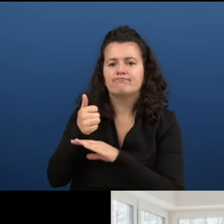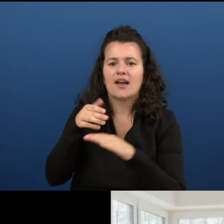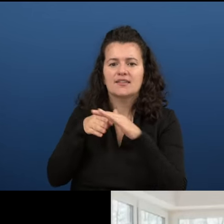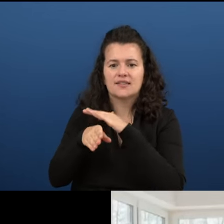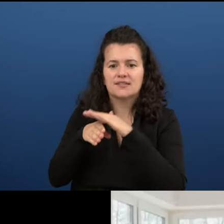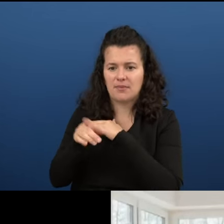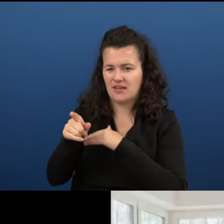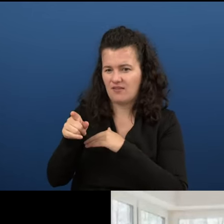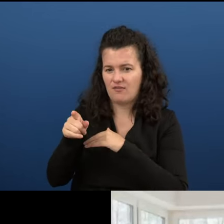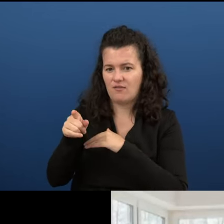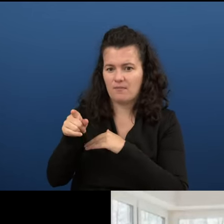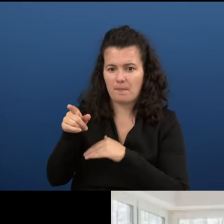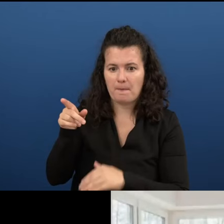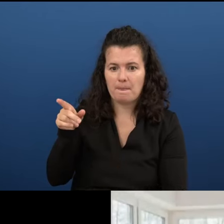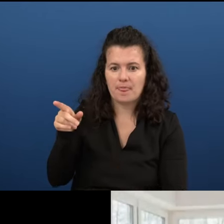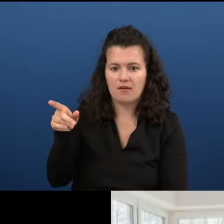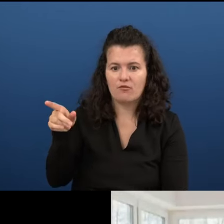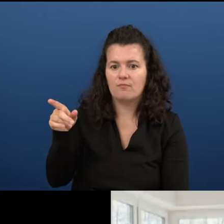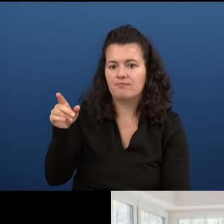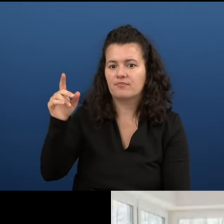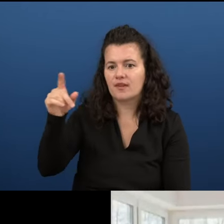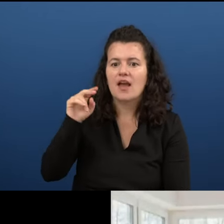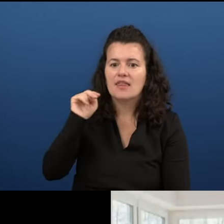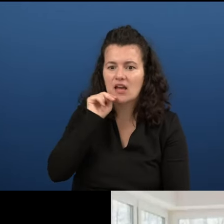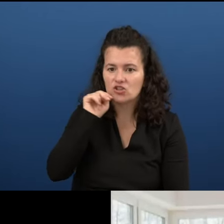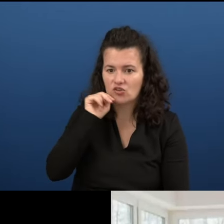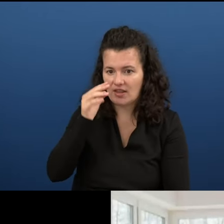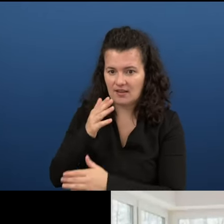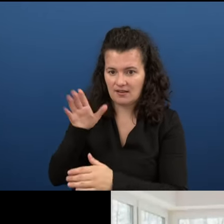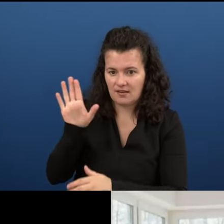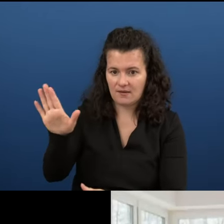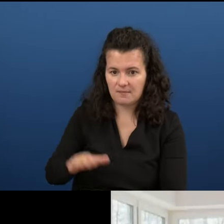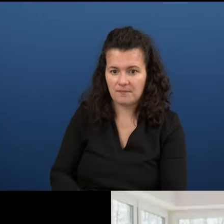business and disability network. 11:34:43 Next we have Mr. Paul Cosimo Chief